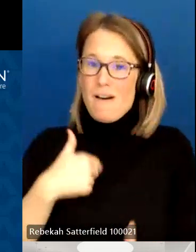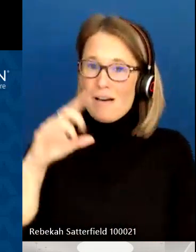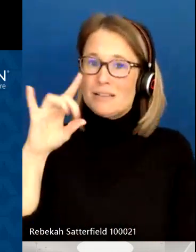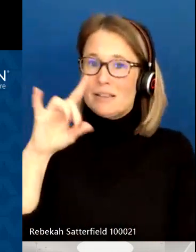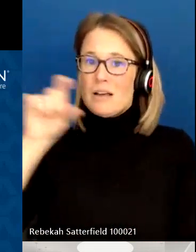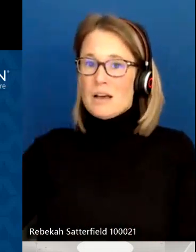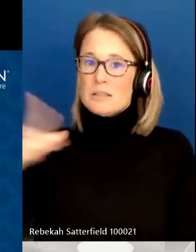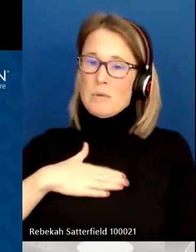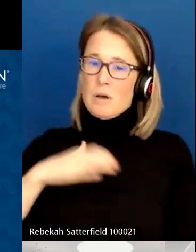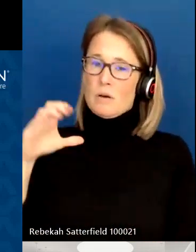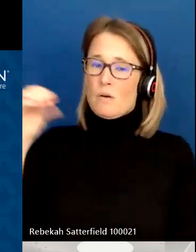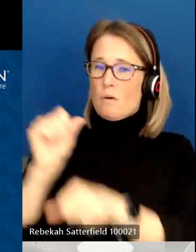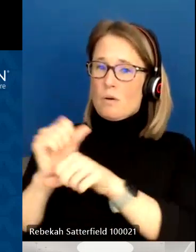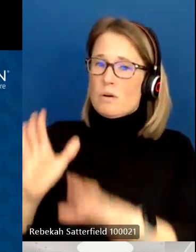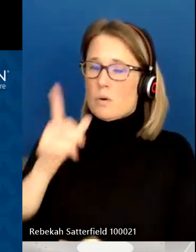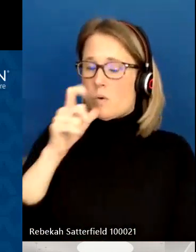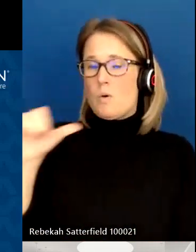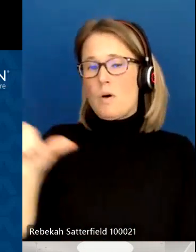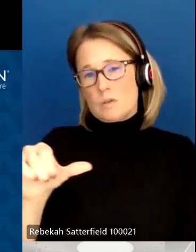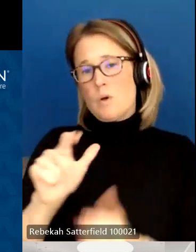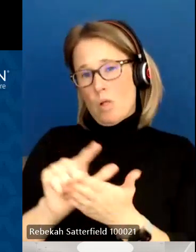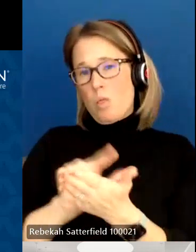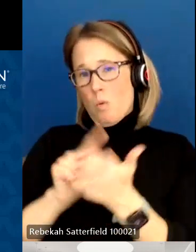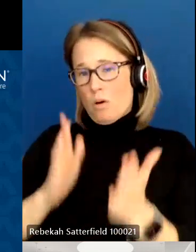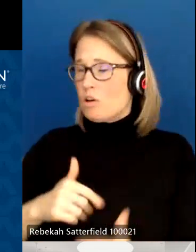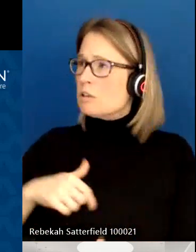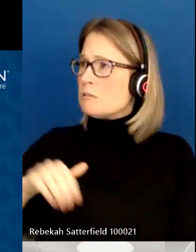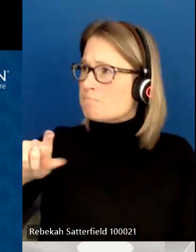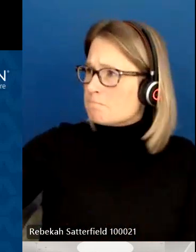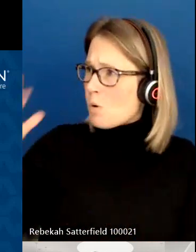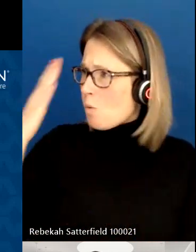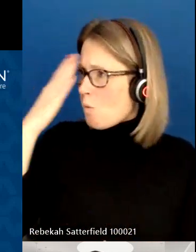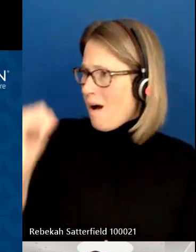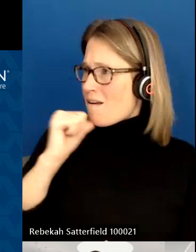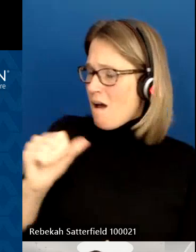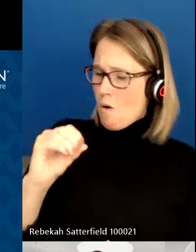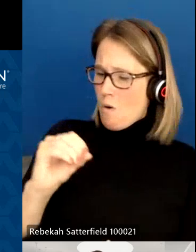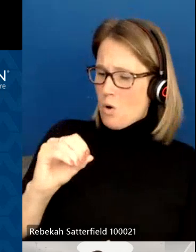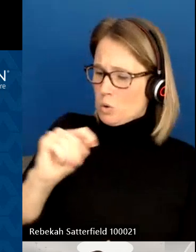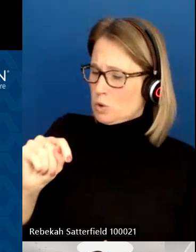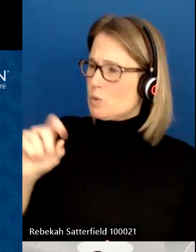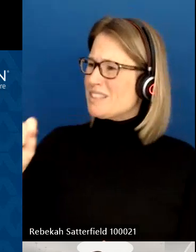of mine who's also a lawyer and said why isn't the O2 sat machines fixing what's broken with